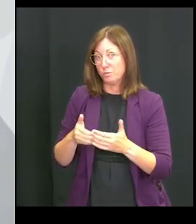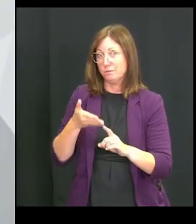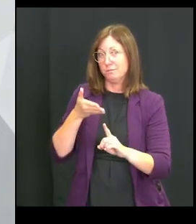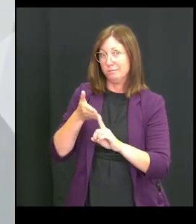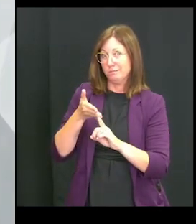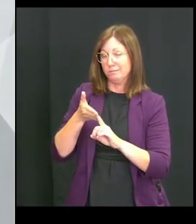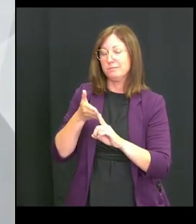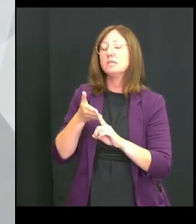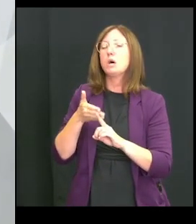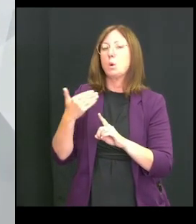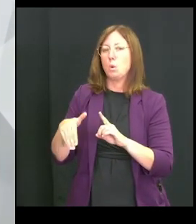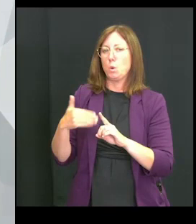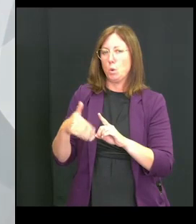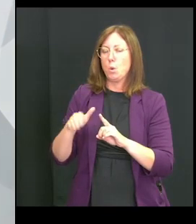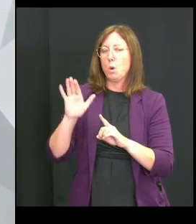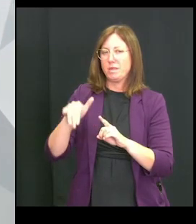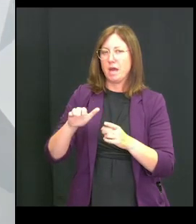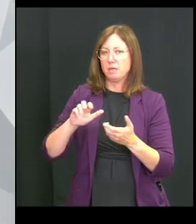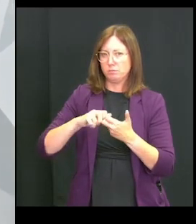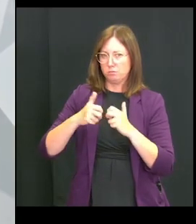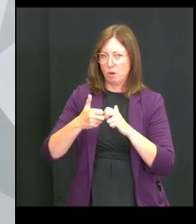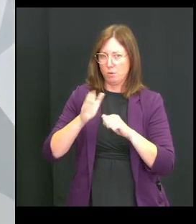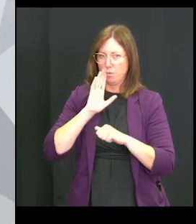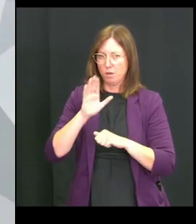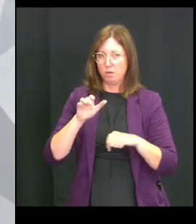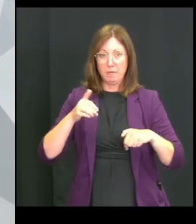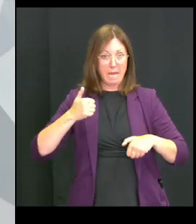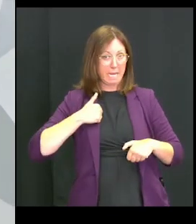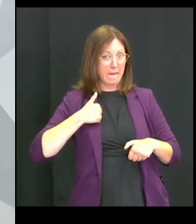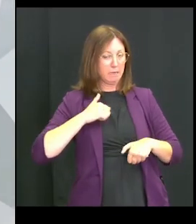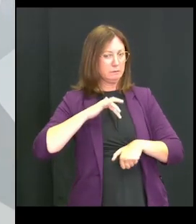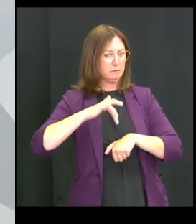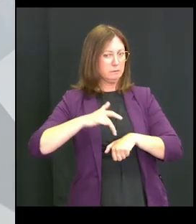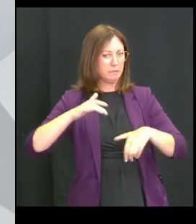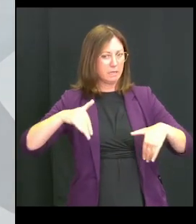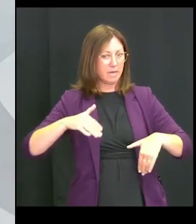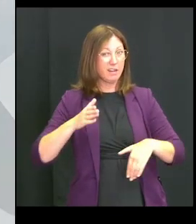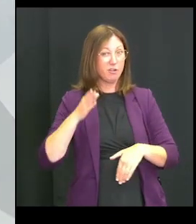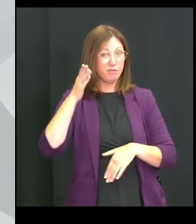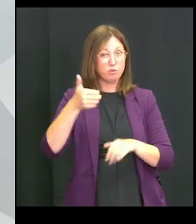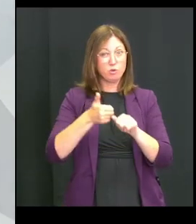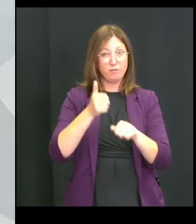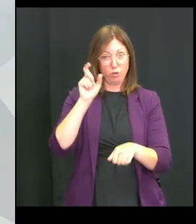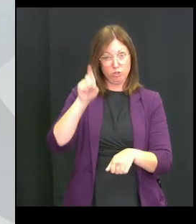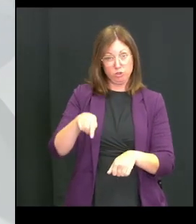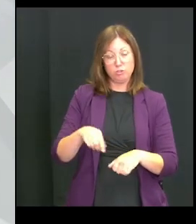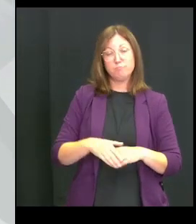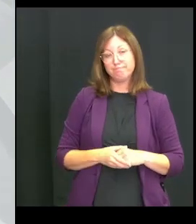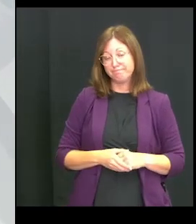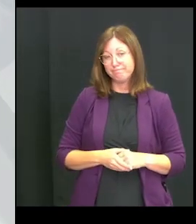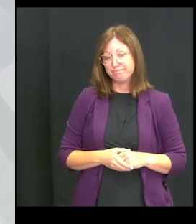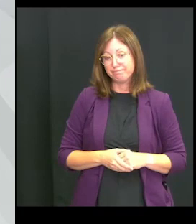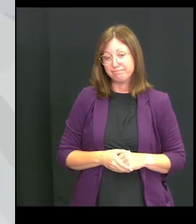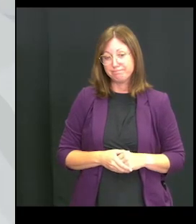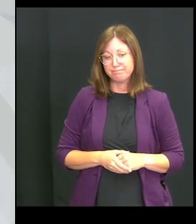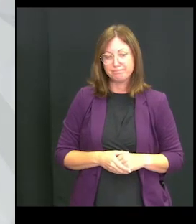And I don't think that's where we are here, and so avoiding that in the future I think is critical. All right.